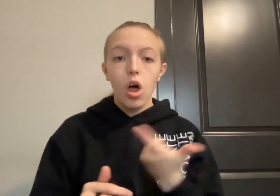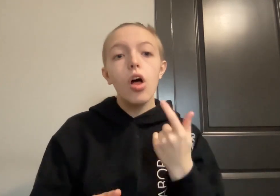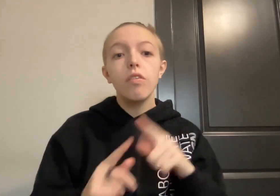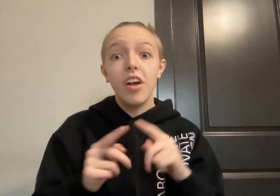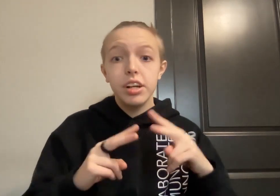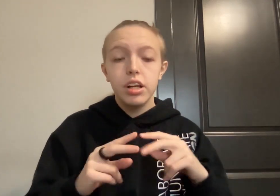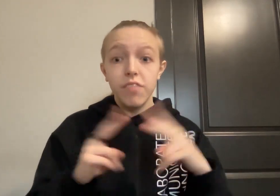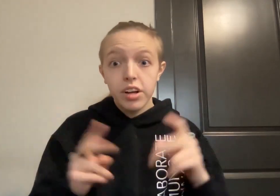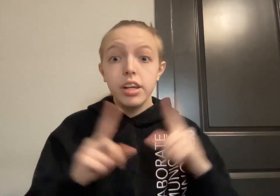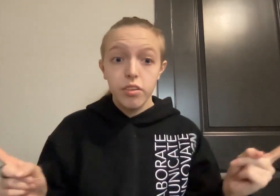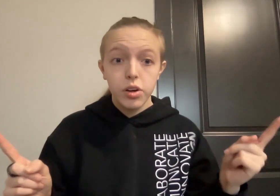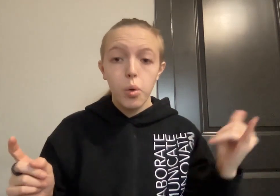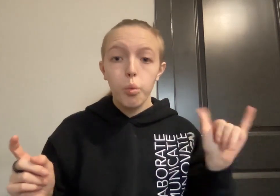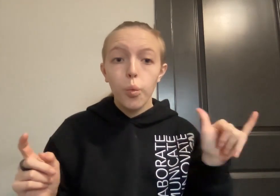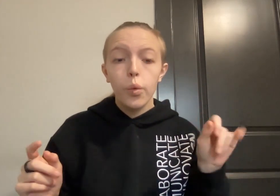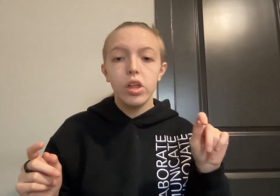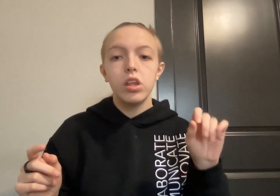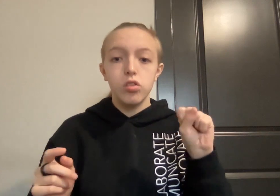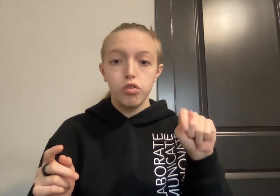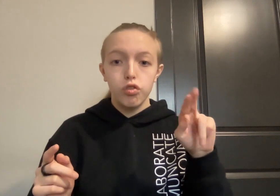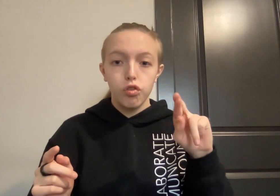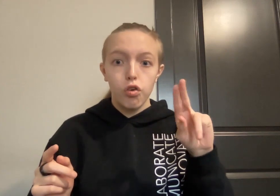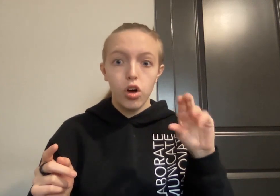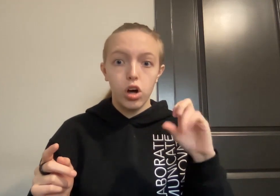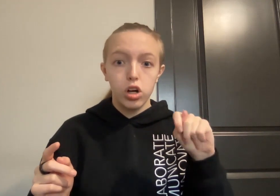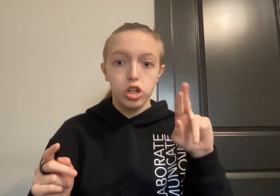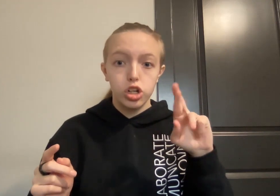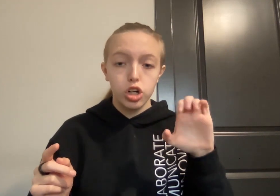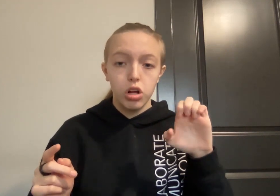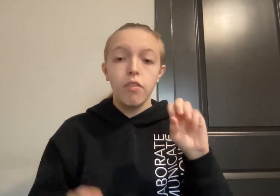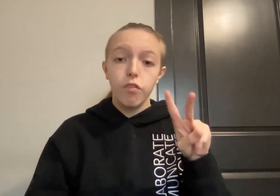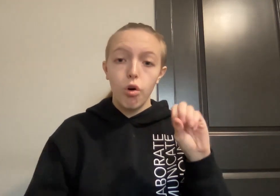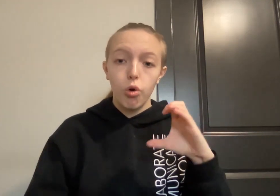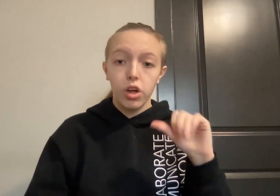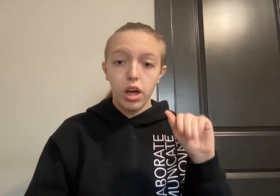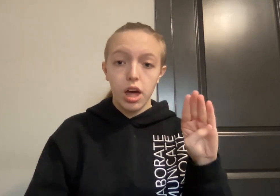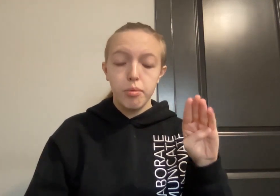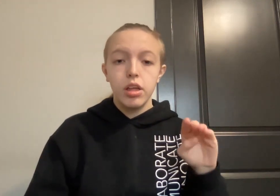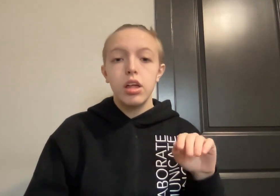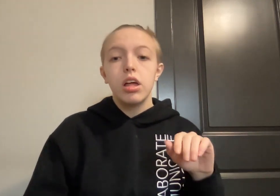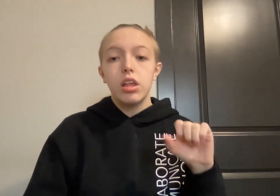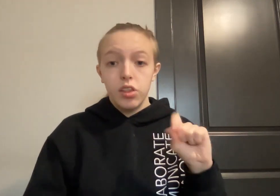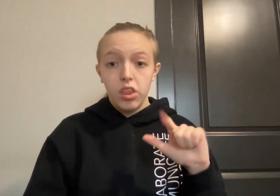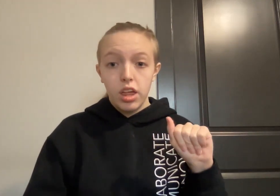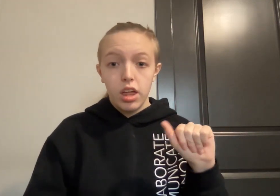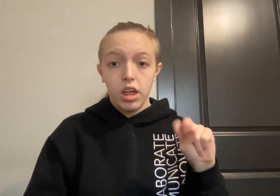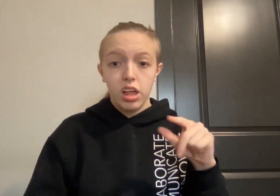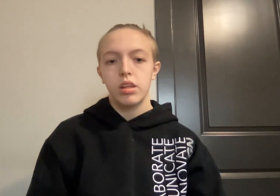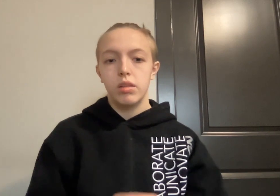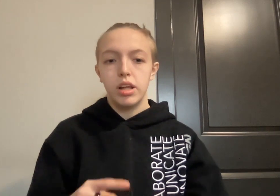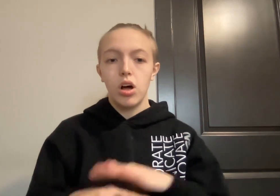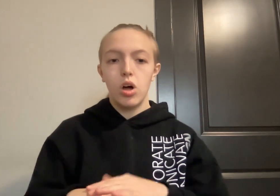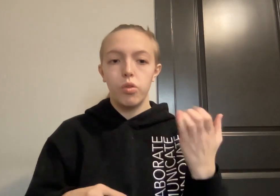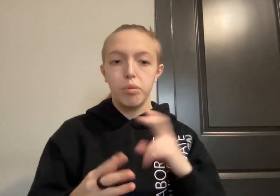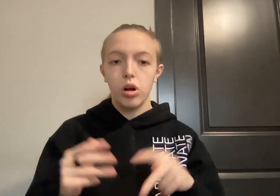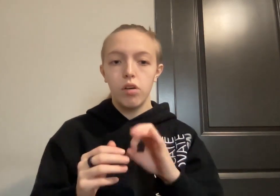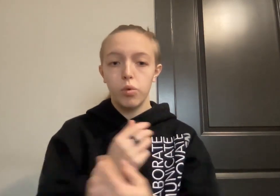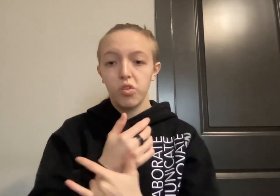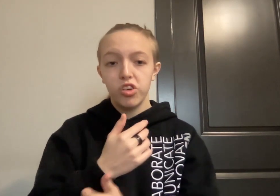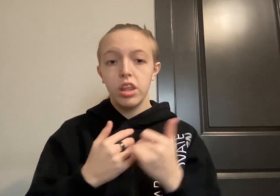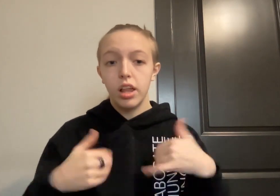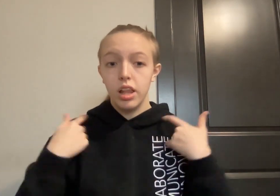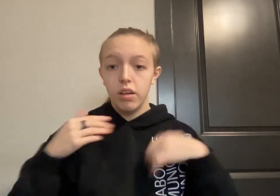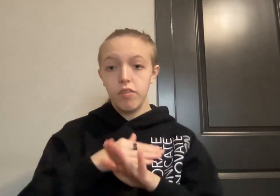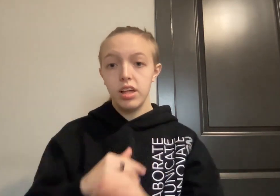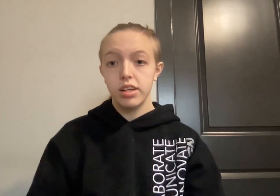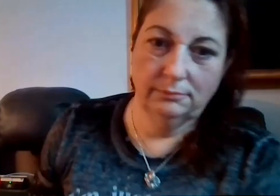All very different with their structure, vocabulary, and slang depending on the part of the country they live in